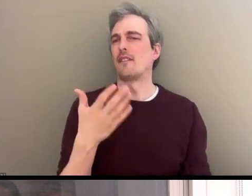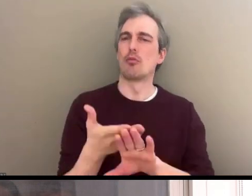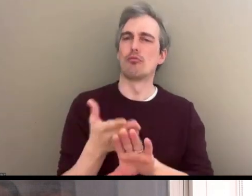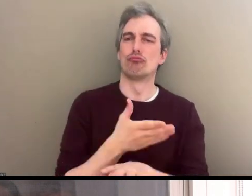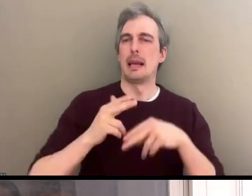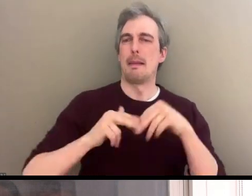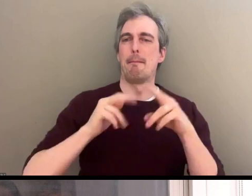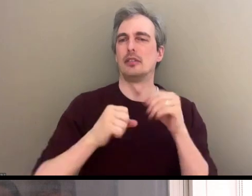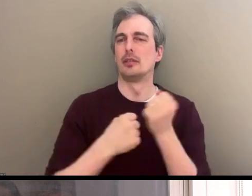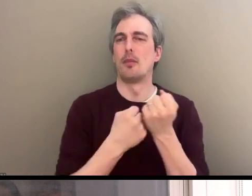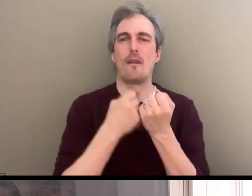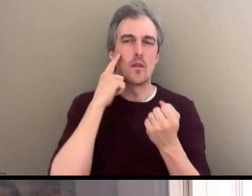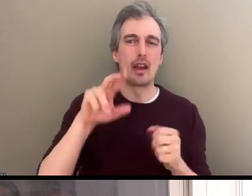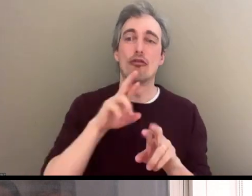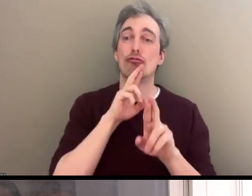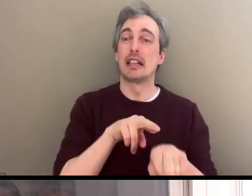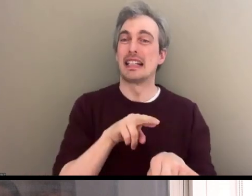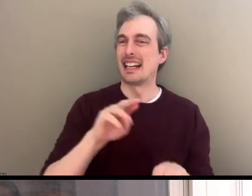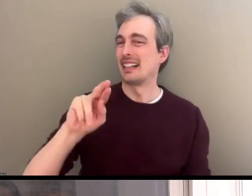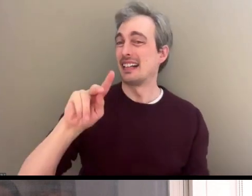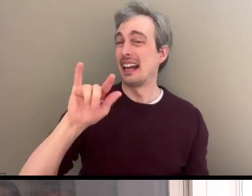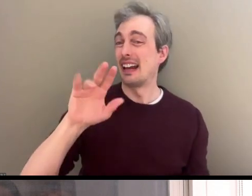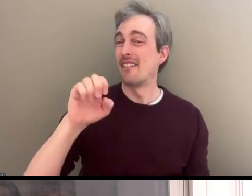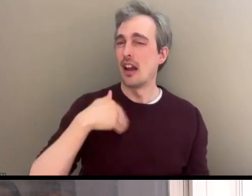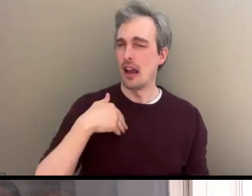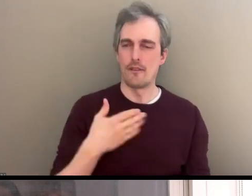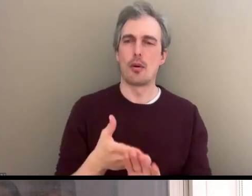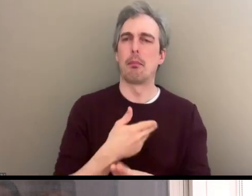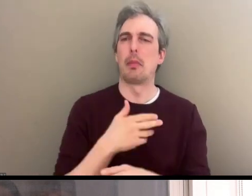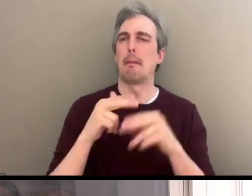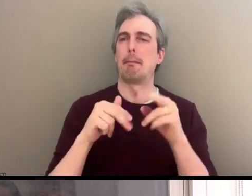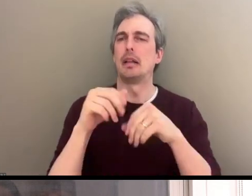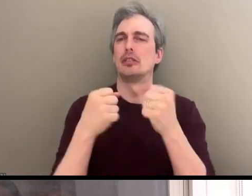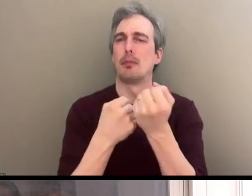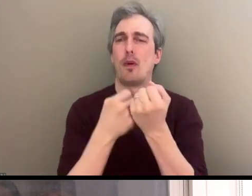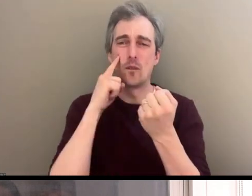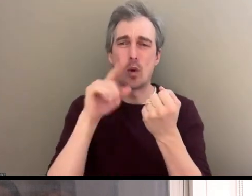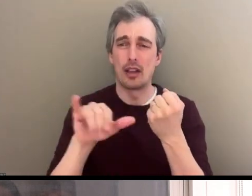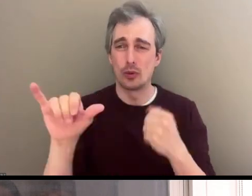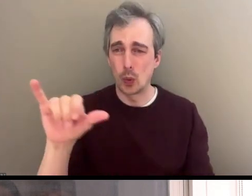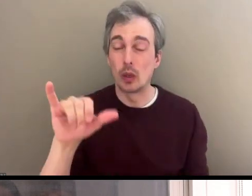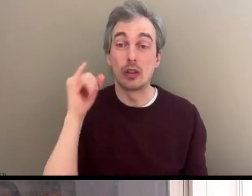There's pre-built support for that. So if you use it, you could create reusable components and